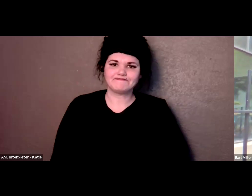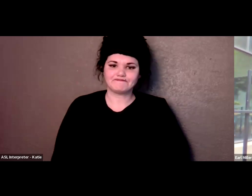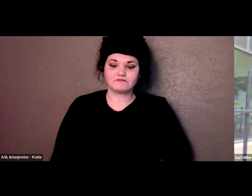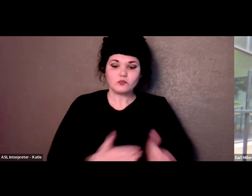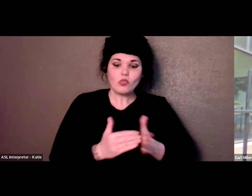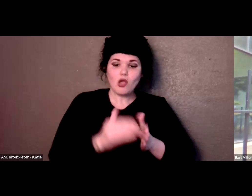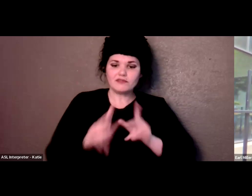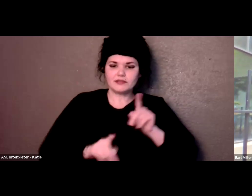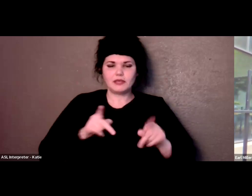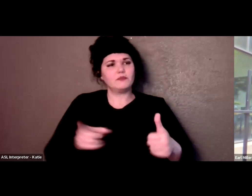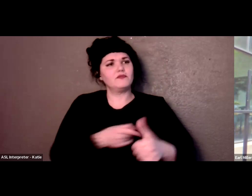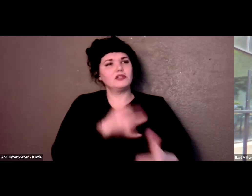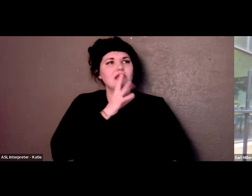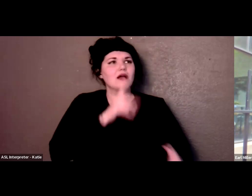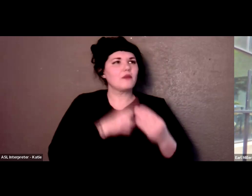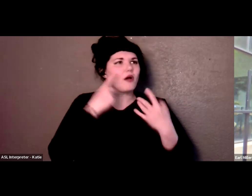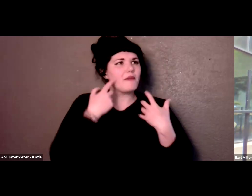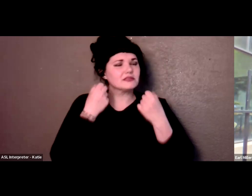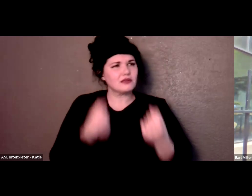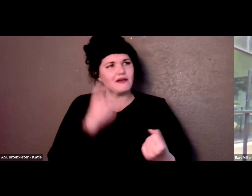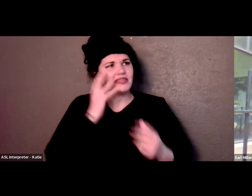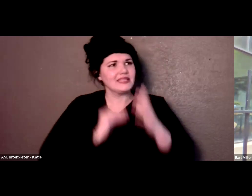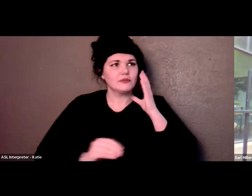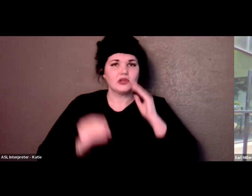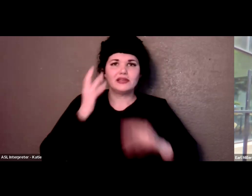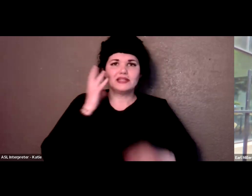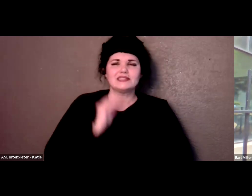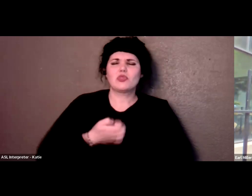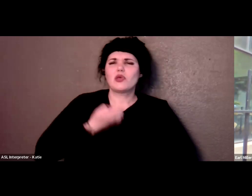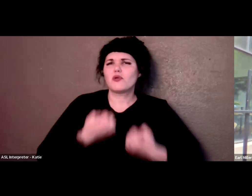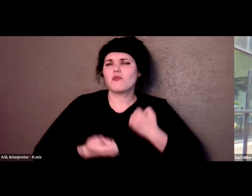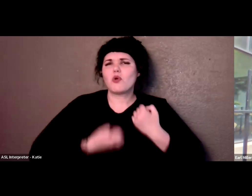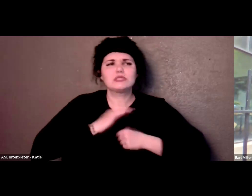experiences with folks, their emotional distress, they are thrust into a hospital which